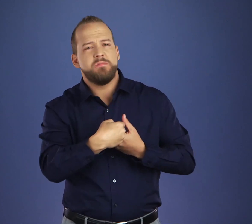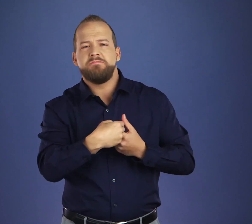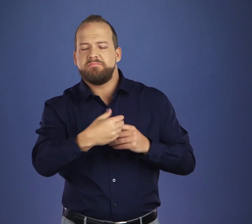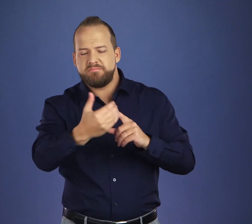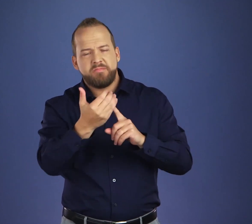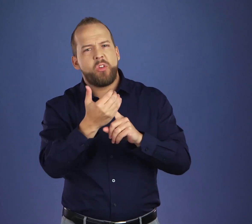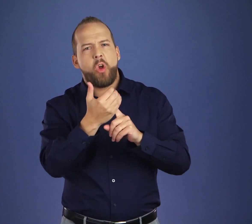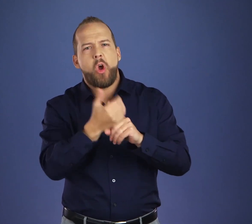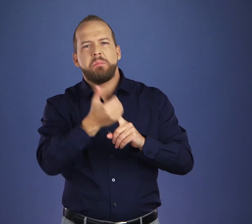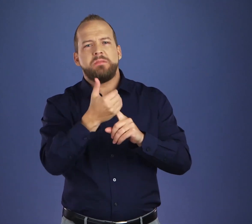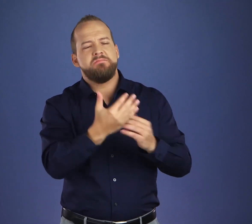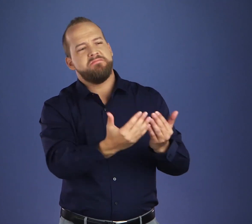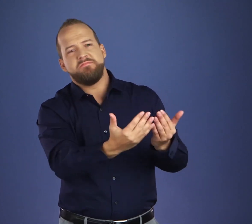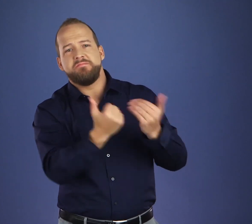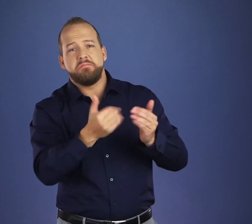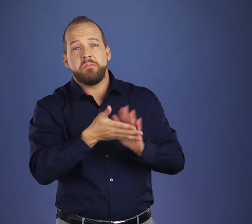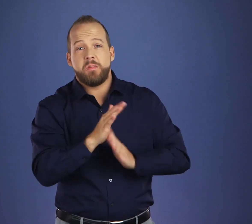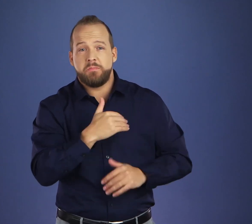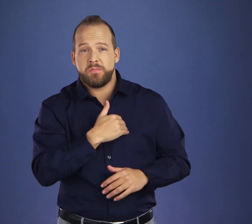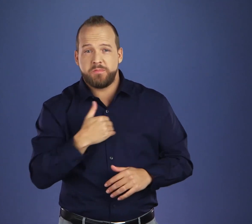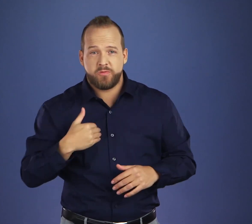when he says so.